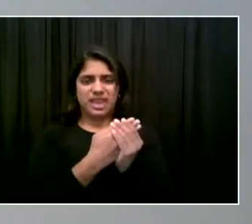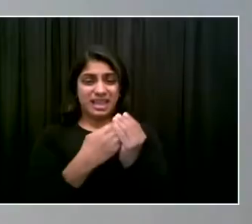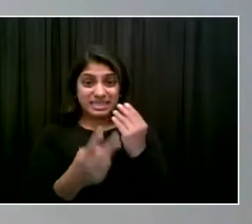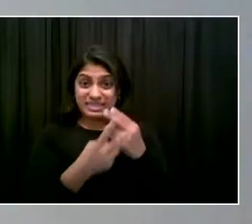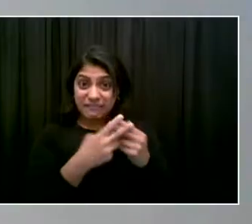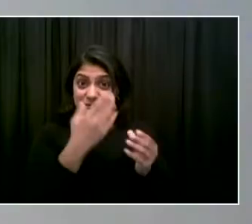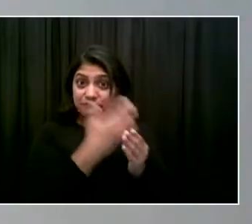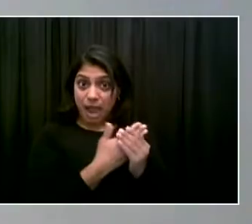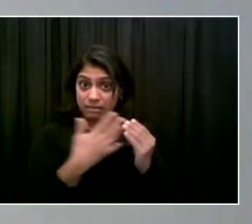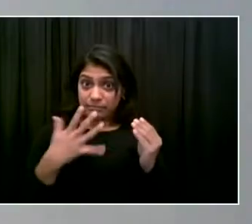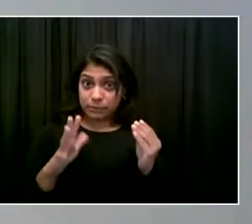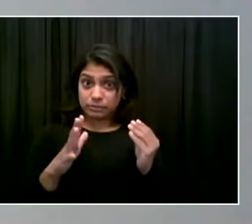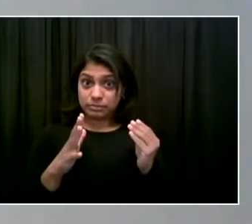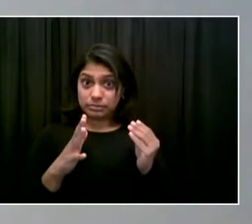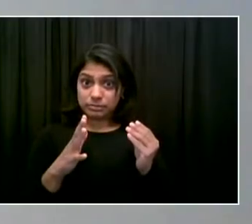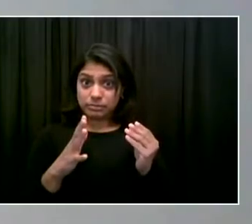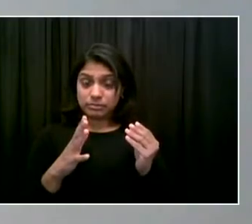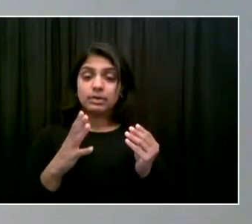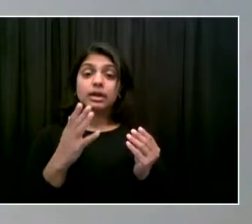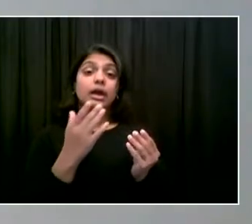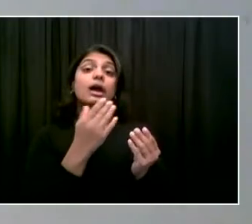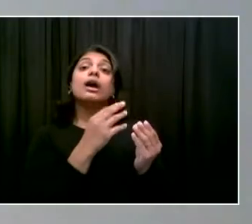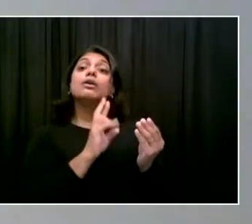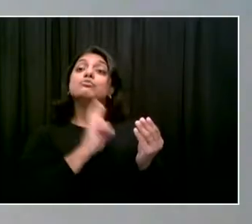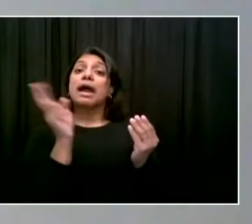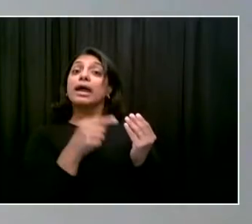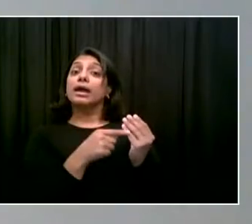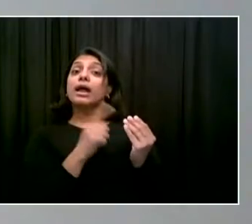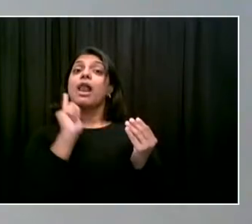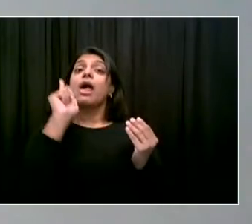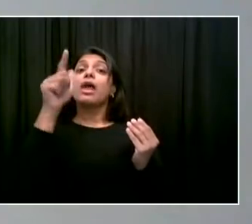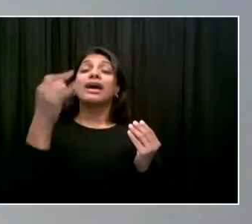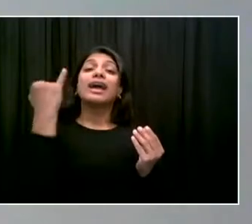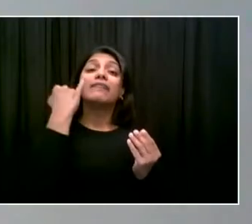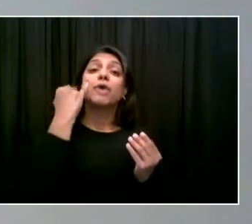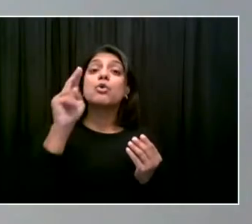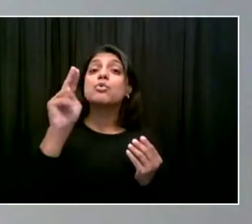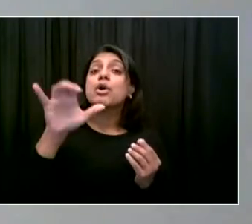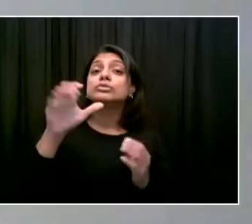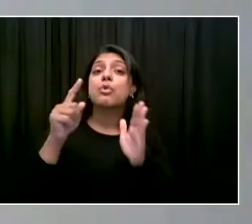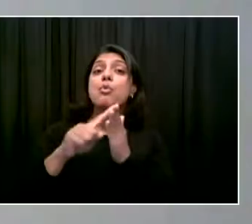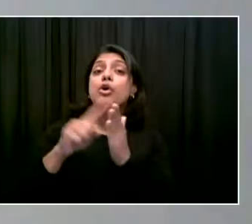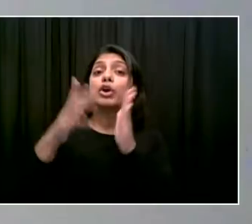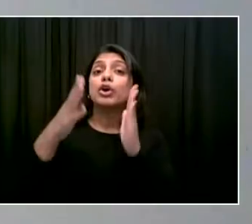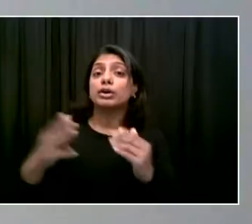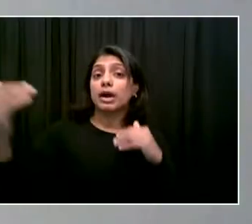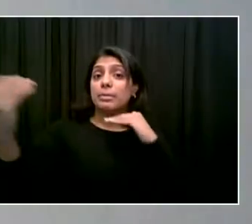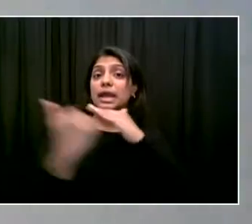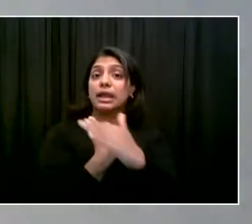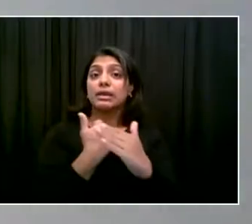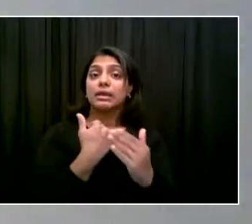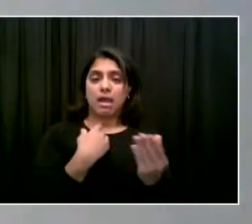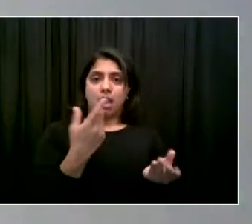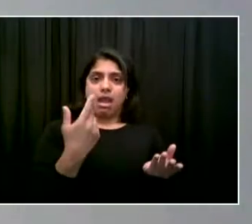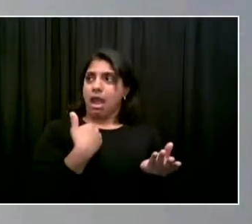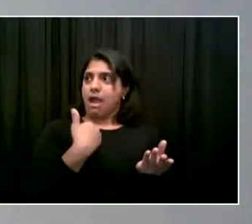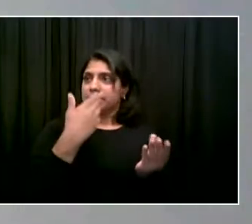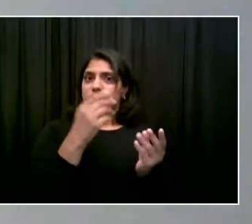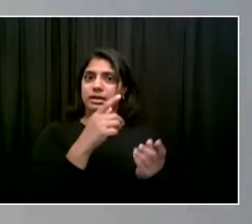RECORDS TO INSPECT, SOME